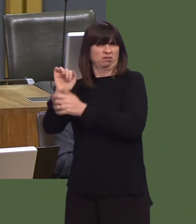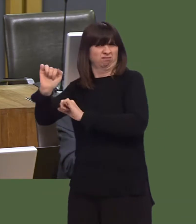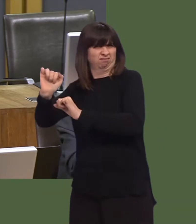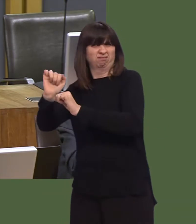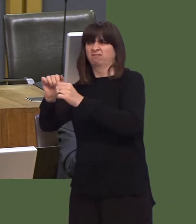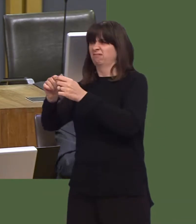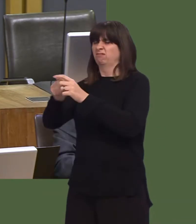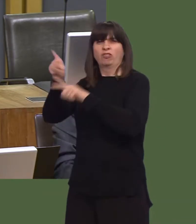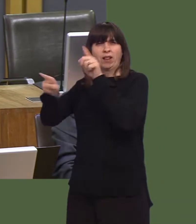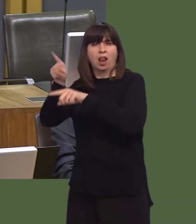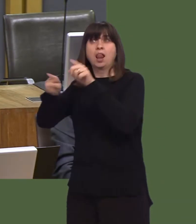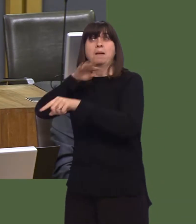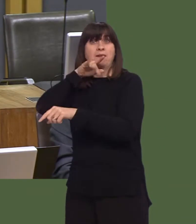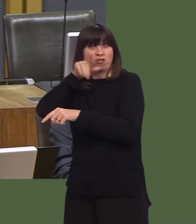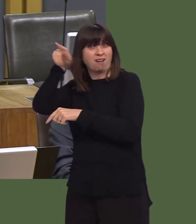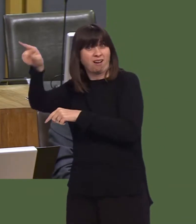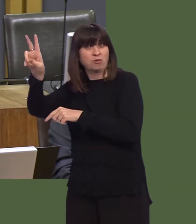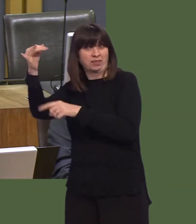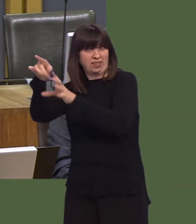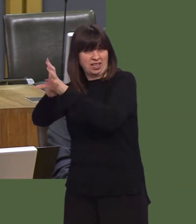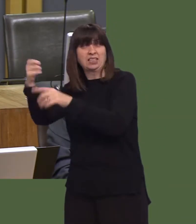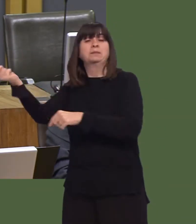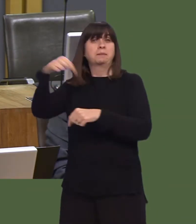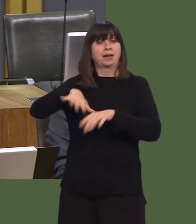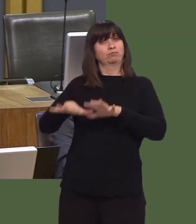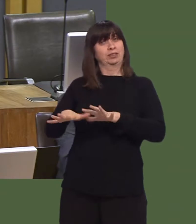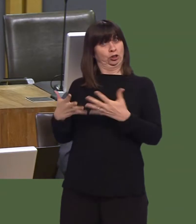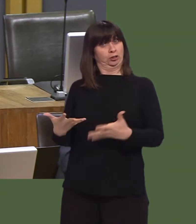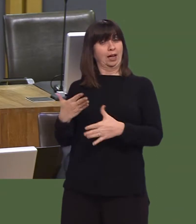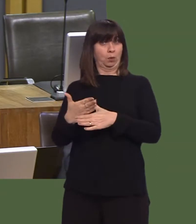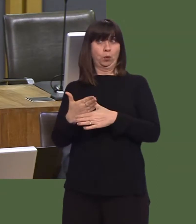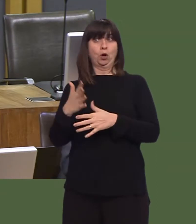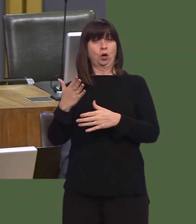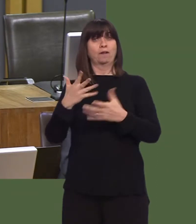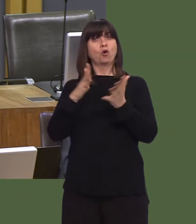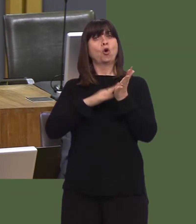in the US, and she's now back in the UK working for Marriott hotels.